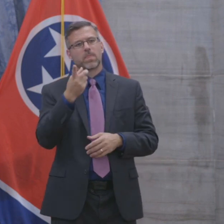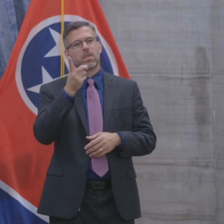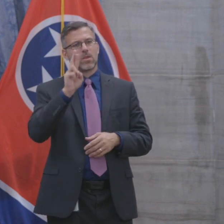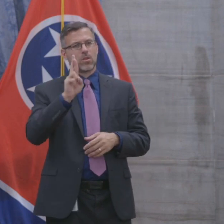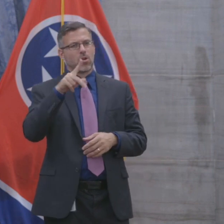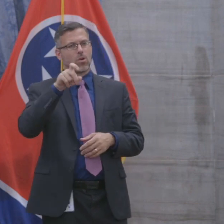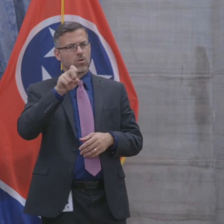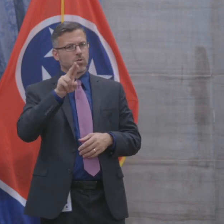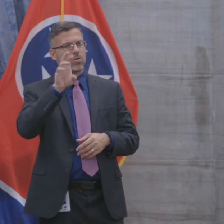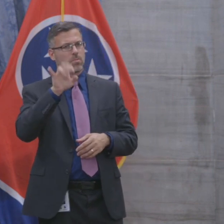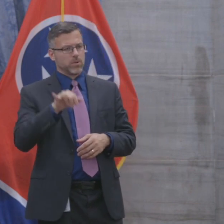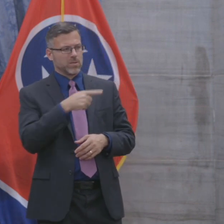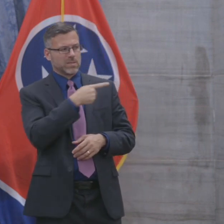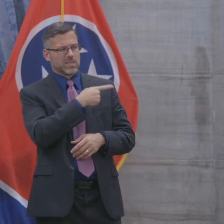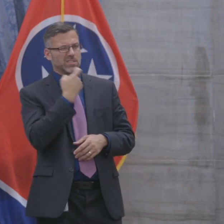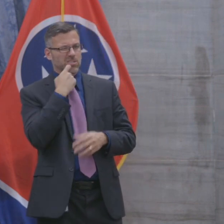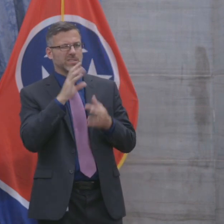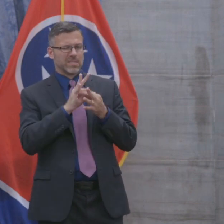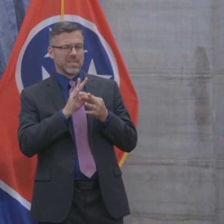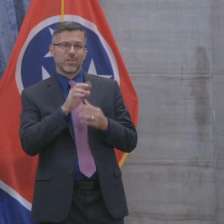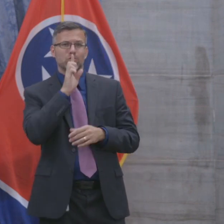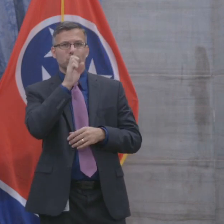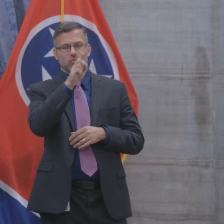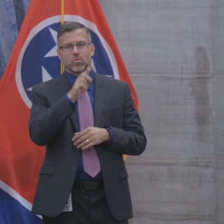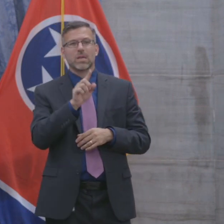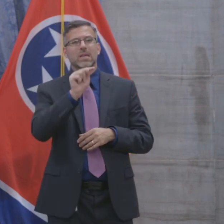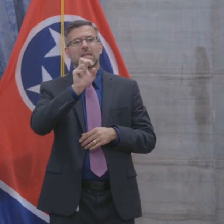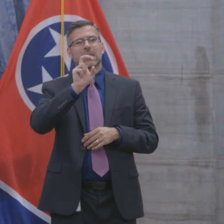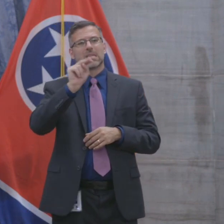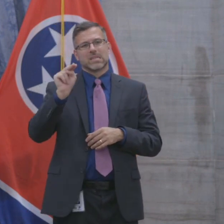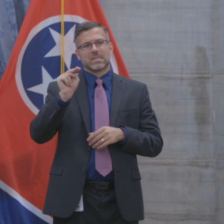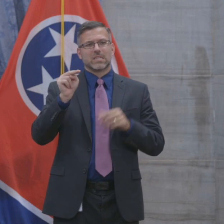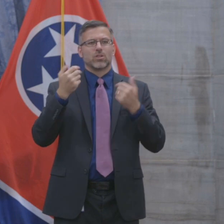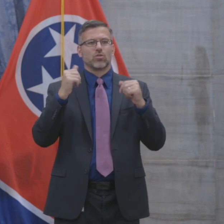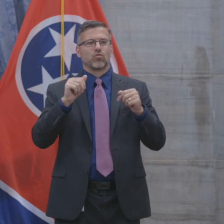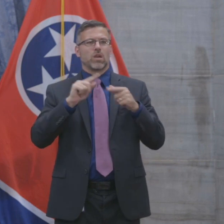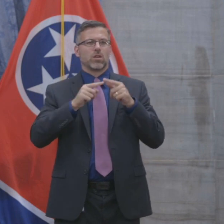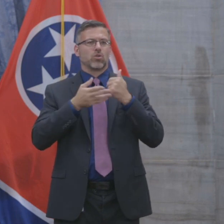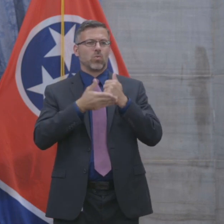be appropriate. That's all I can say is we'll make sure that those arrangements are appropriate.